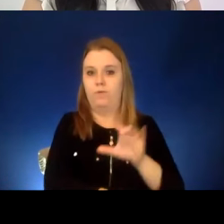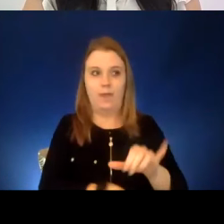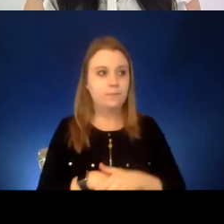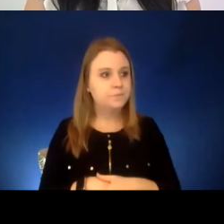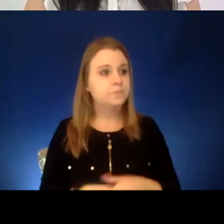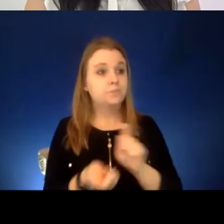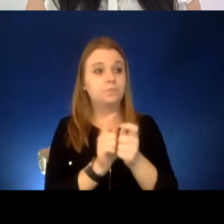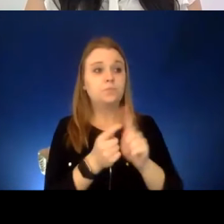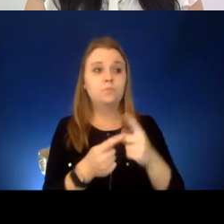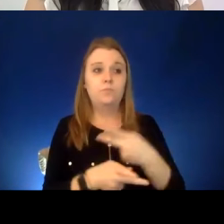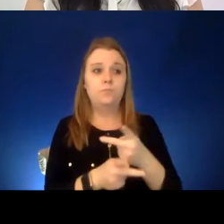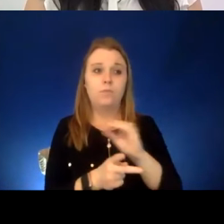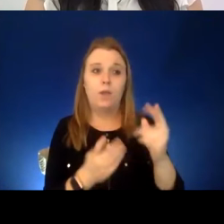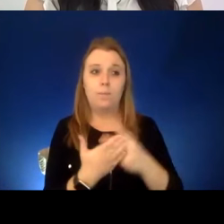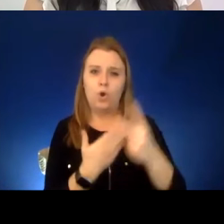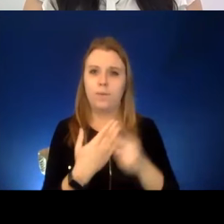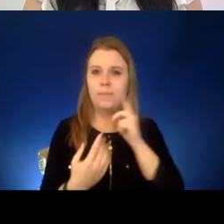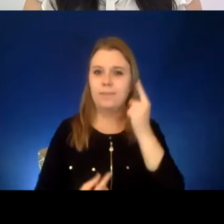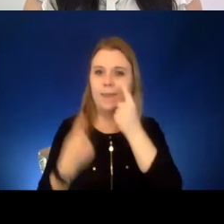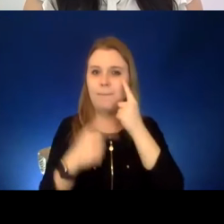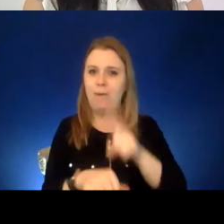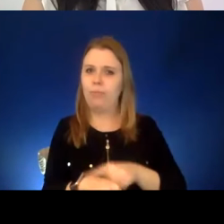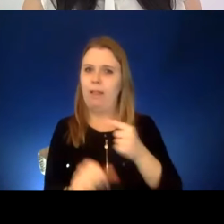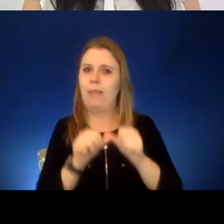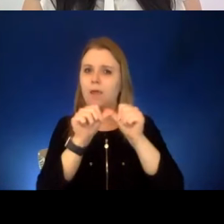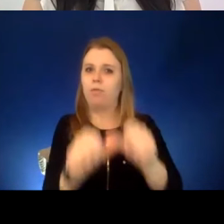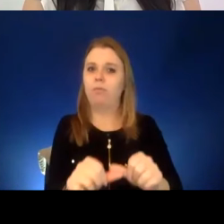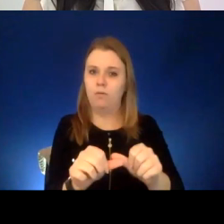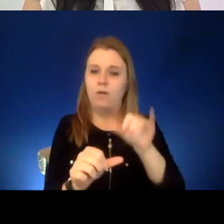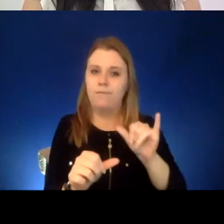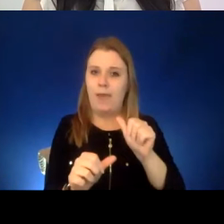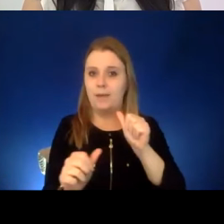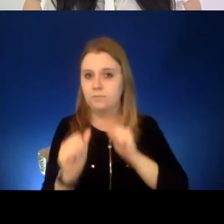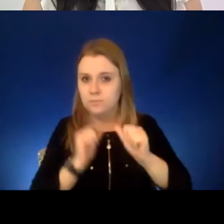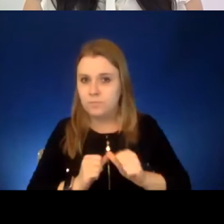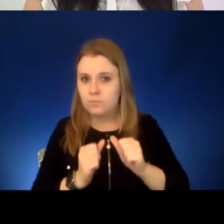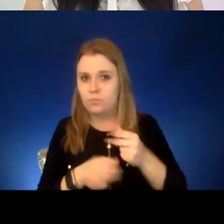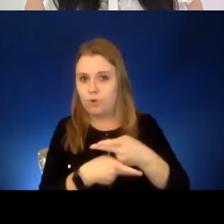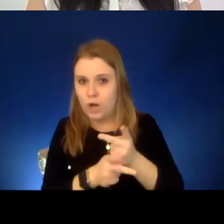You wanna think about the length of the production or program you're having. They're gonna do better with shorter programming.